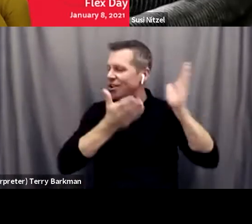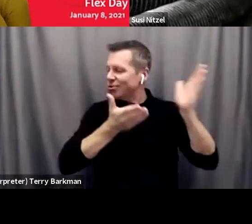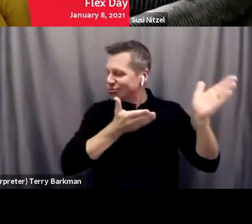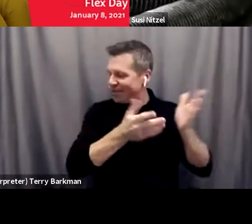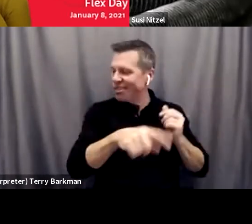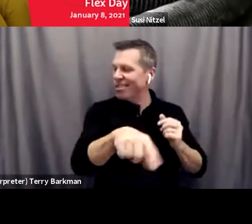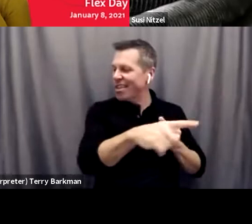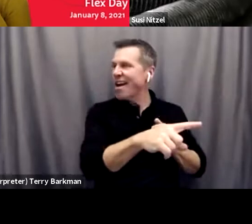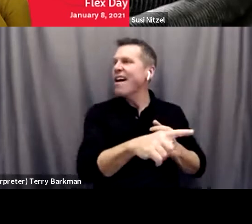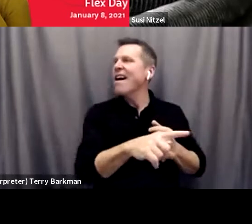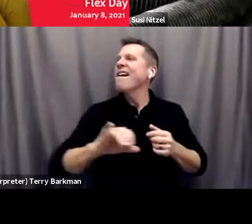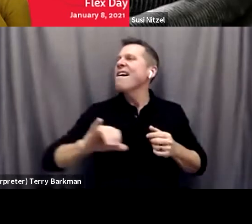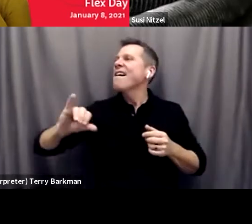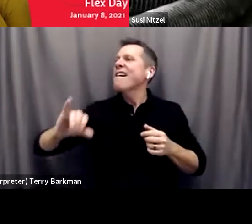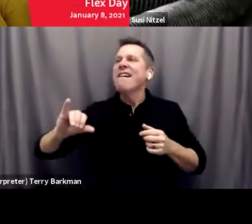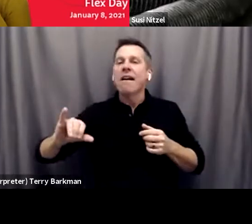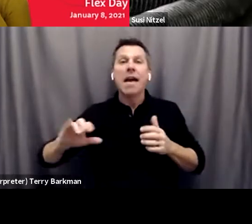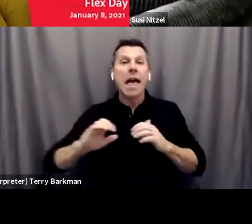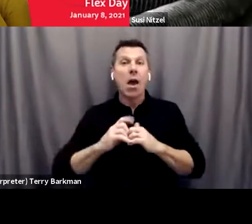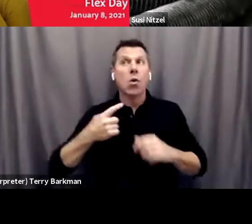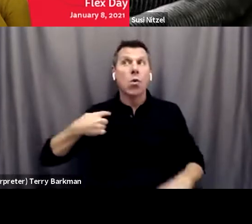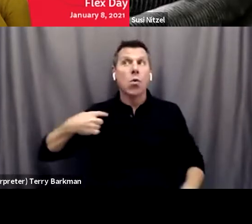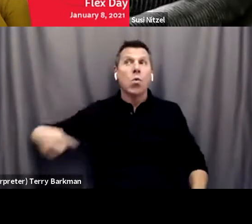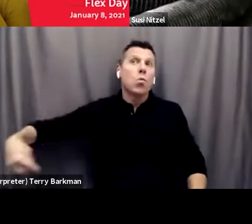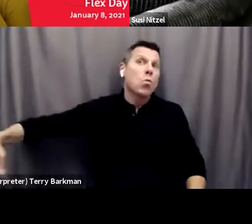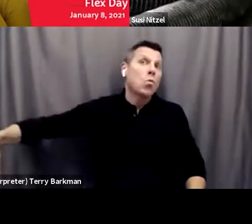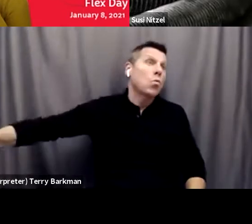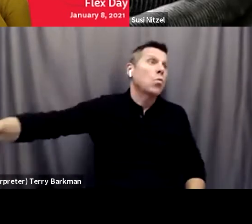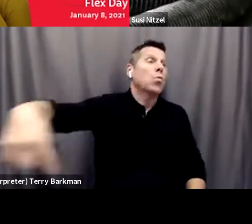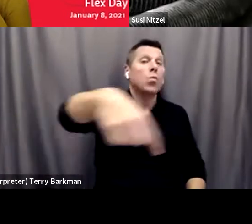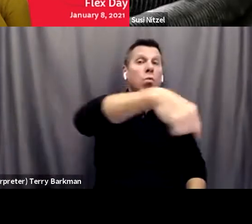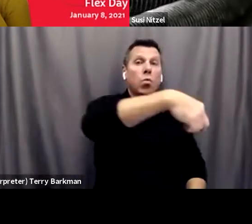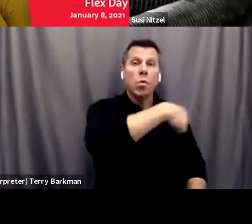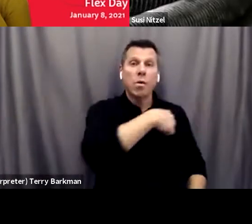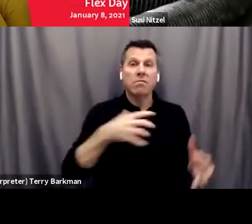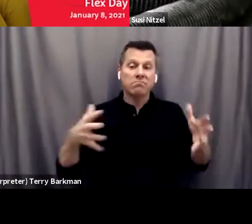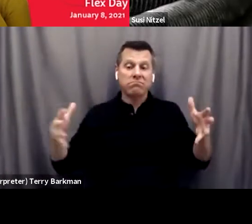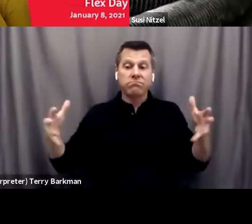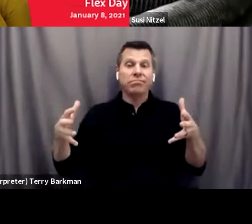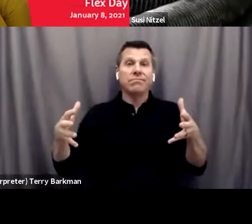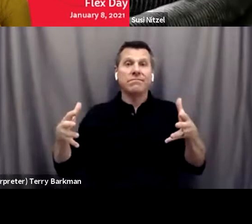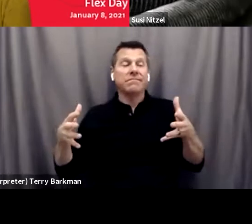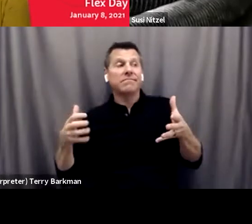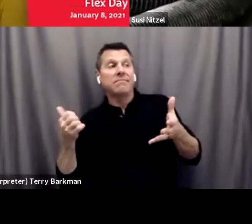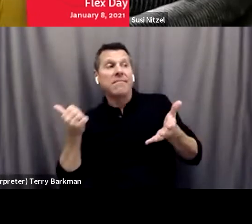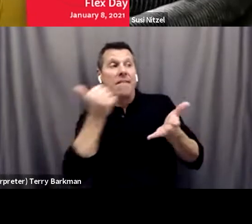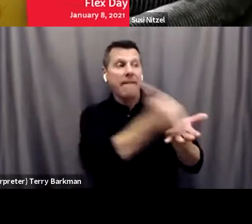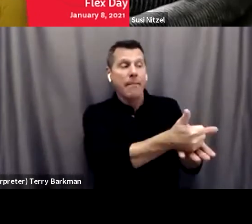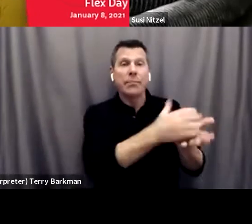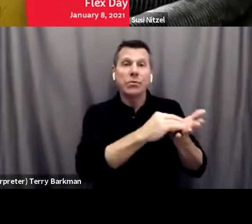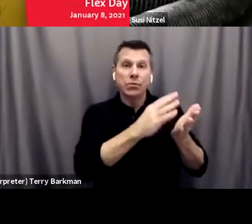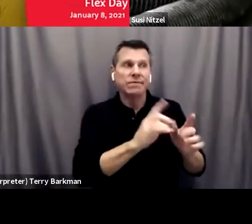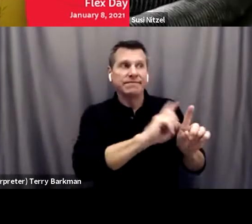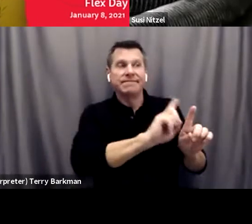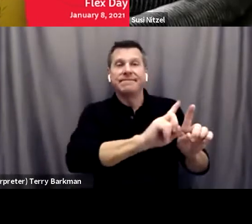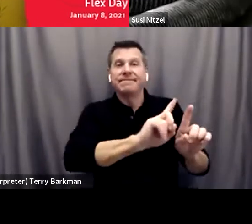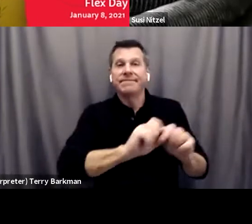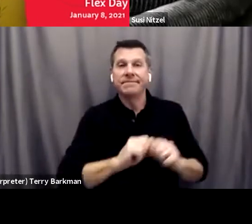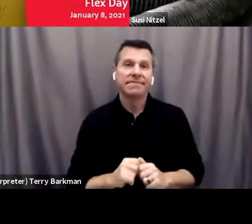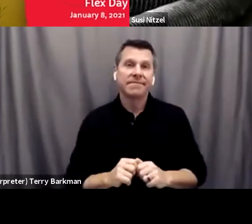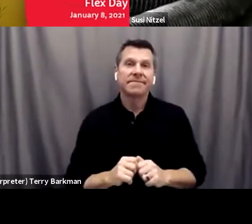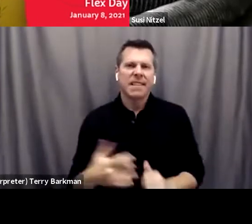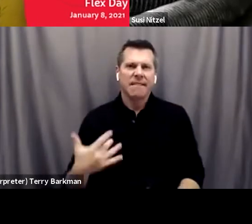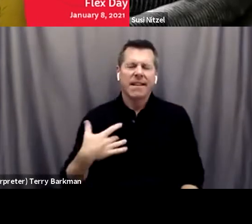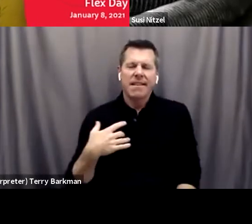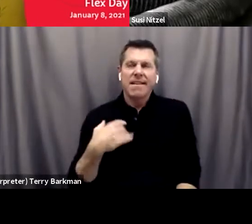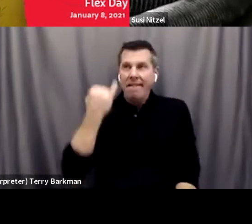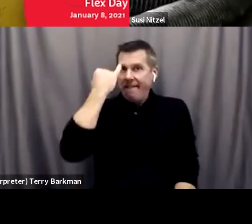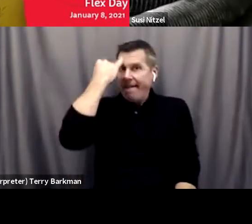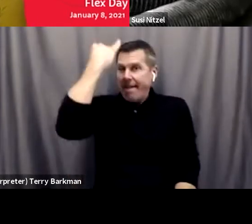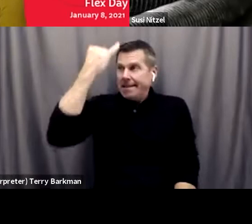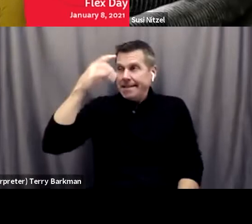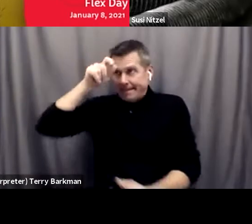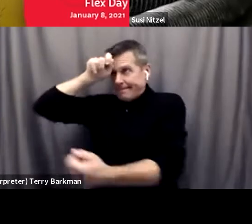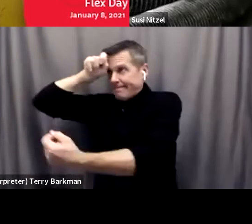into the conversation about how can we do what's best to serve our students. So that we all have this, this idea that we are, that we